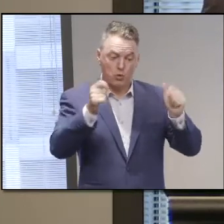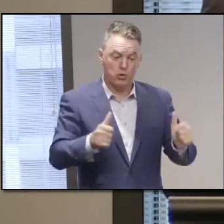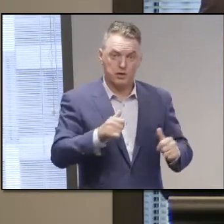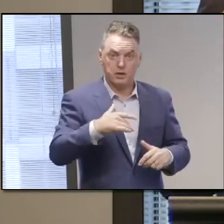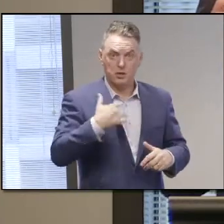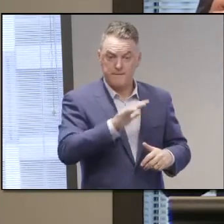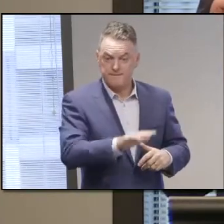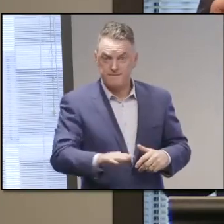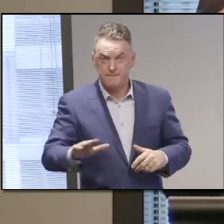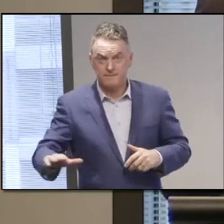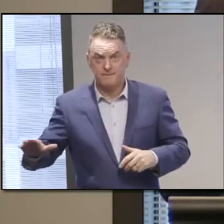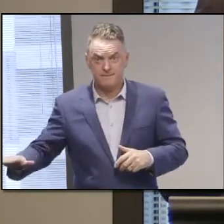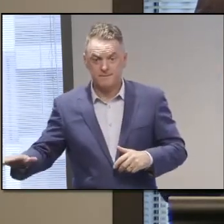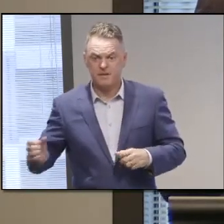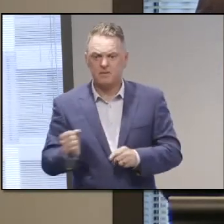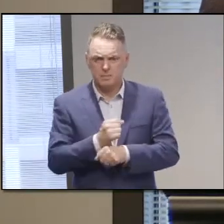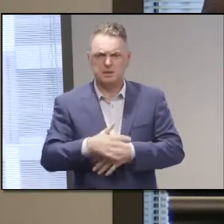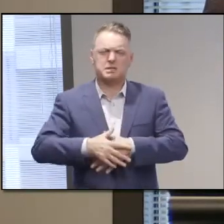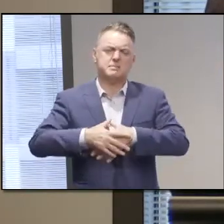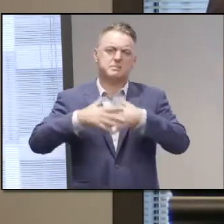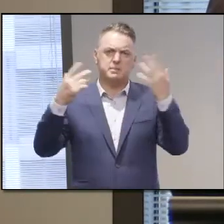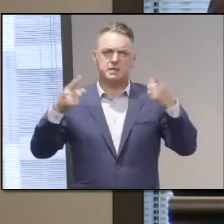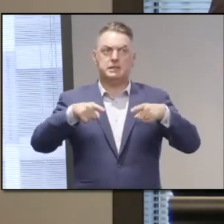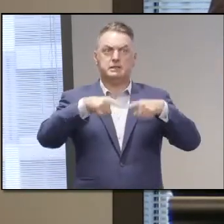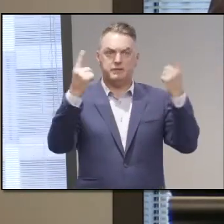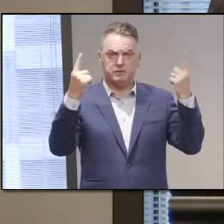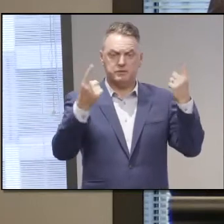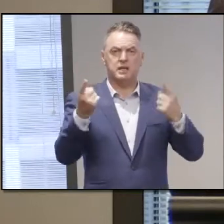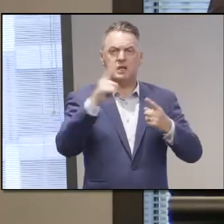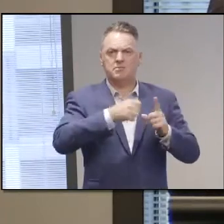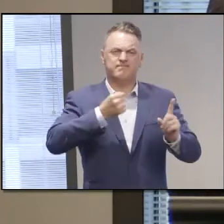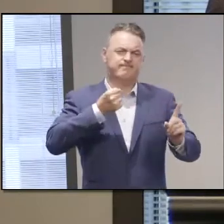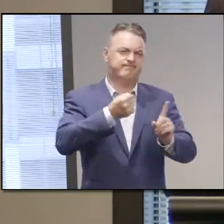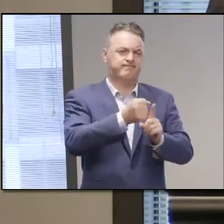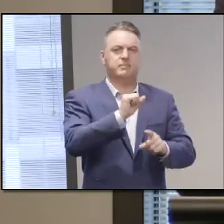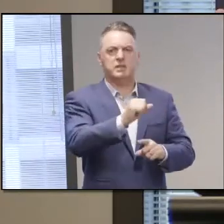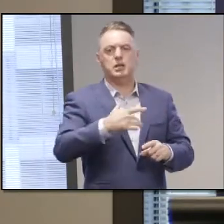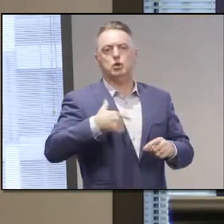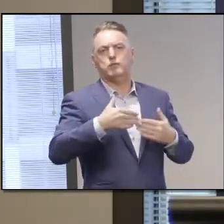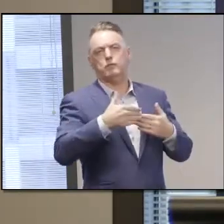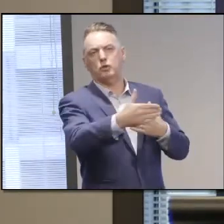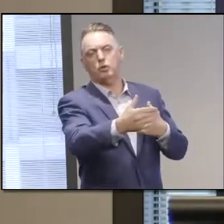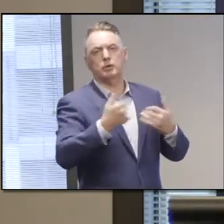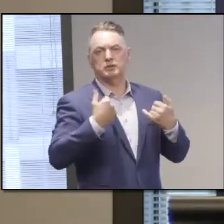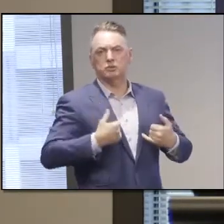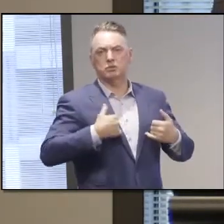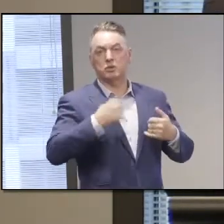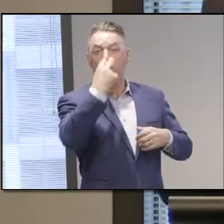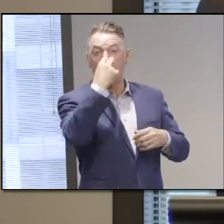make a major difference and increase the lifelong risk of disease. To some extent my generation